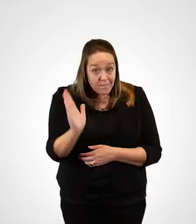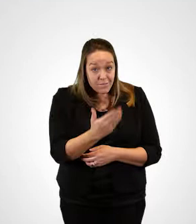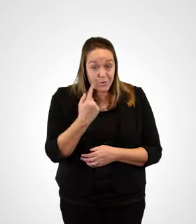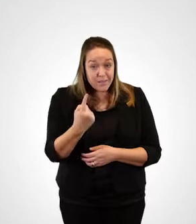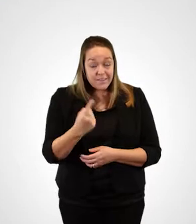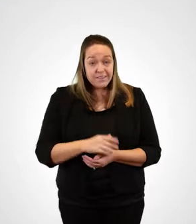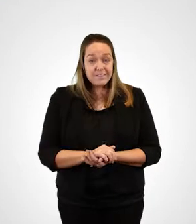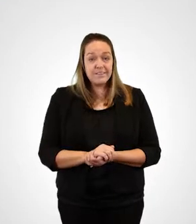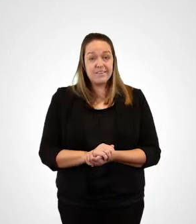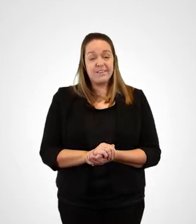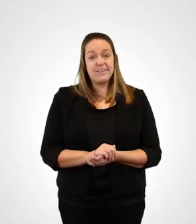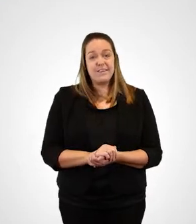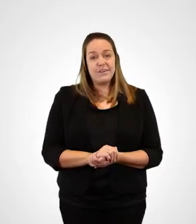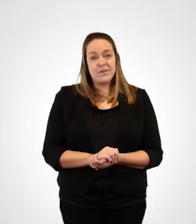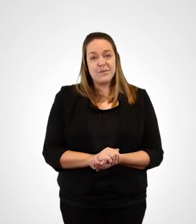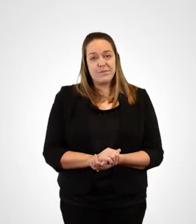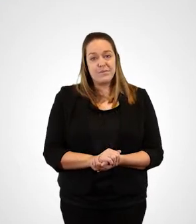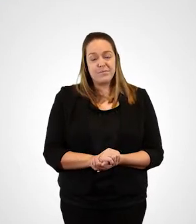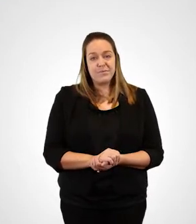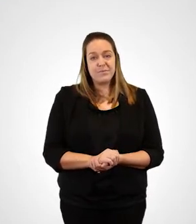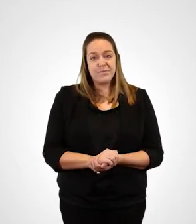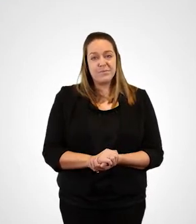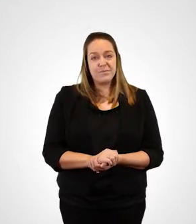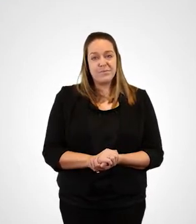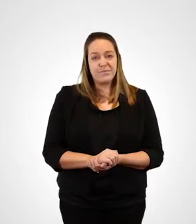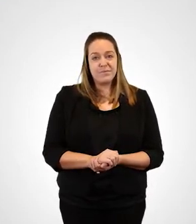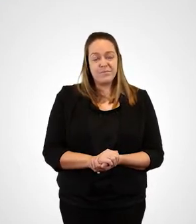(Child babbles) Yeah?